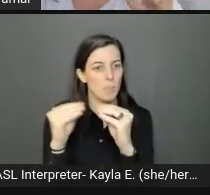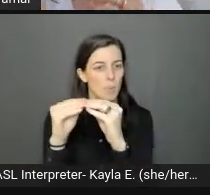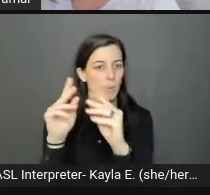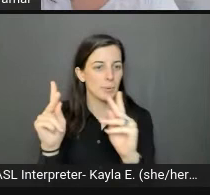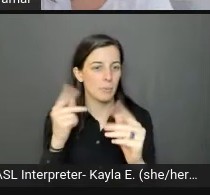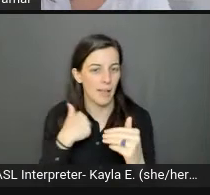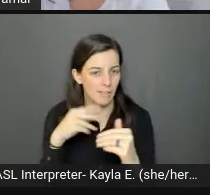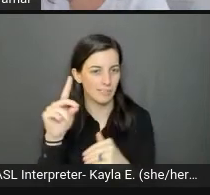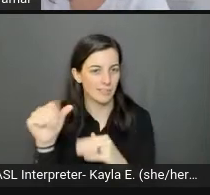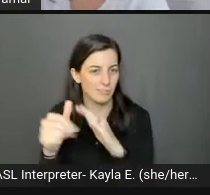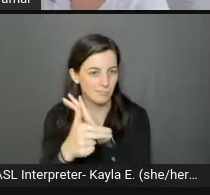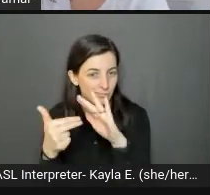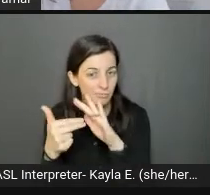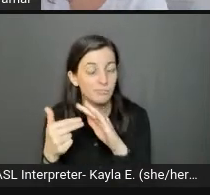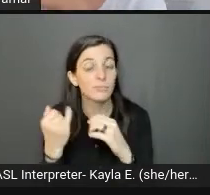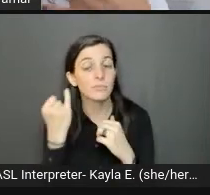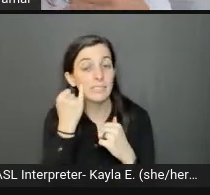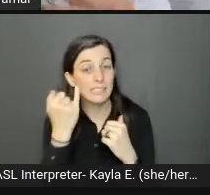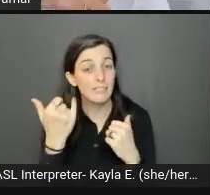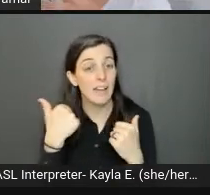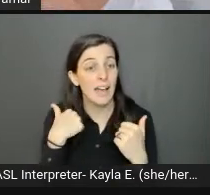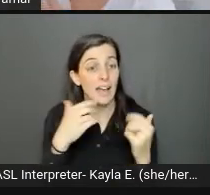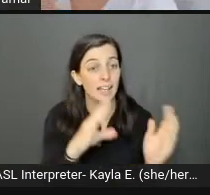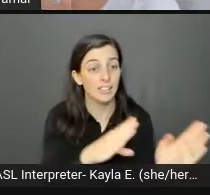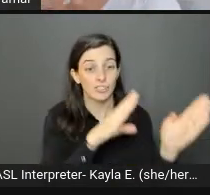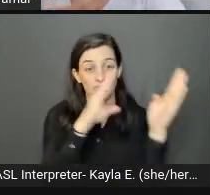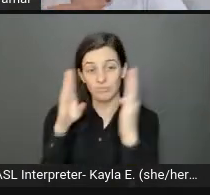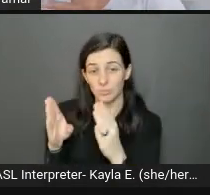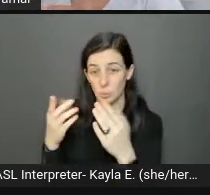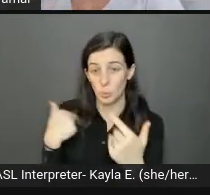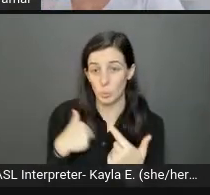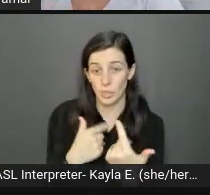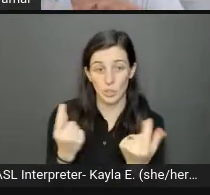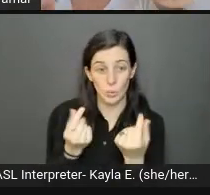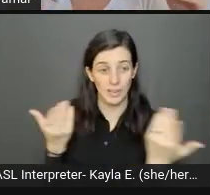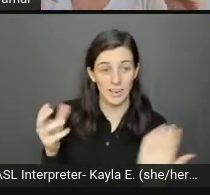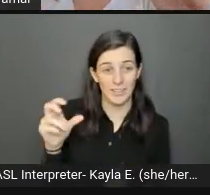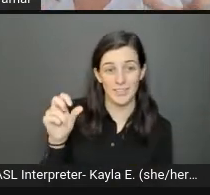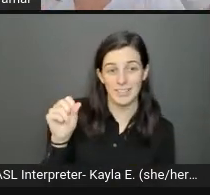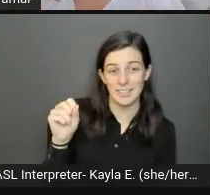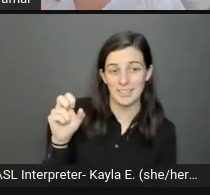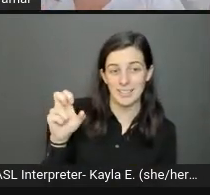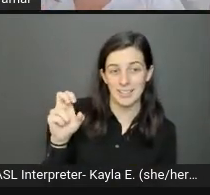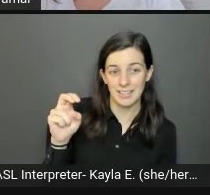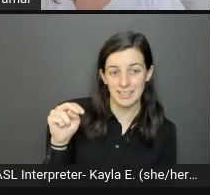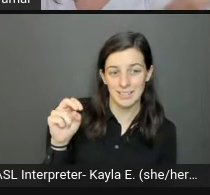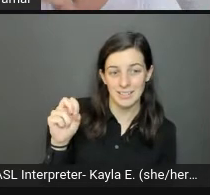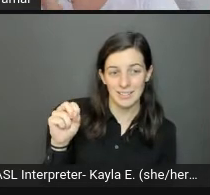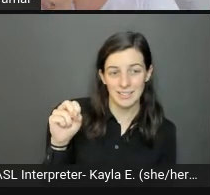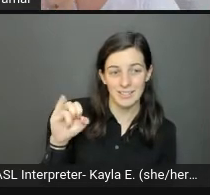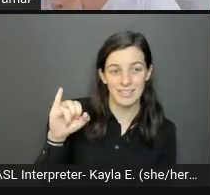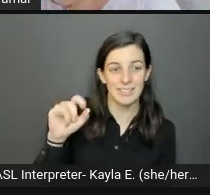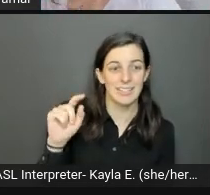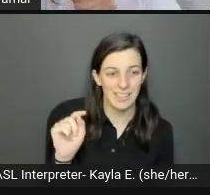If I come into what we're trying to do here with SenseIT is to really take a traditional development cycle,